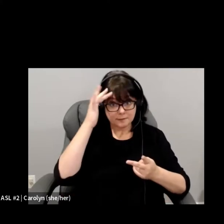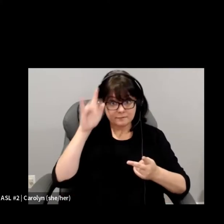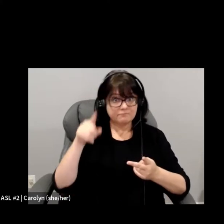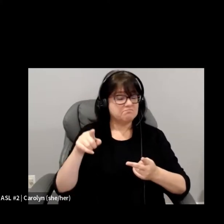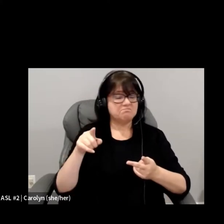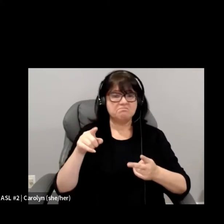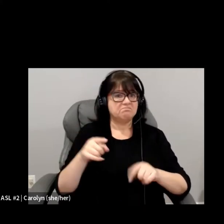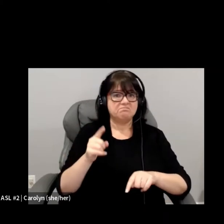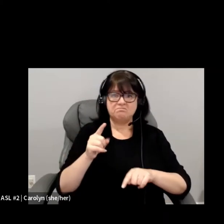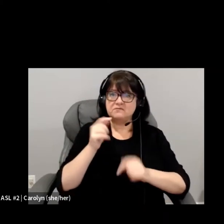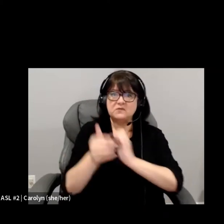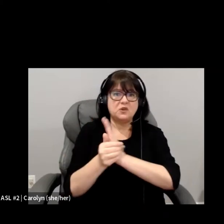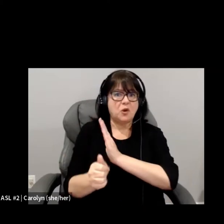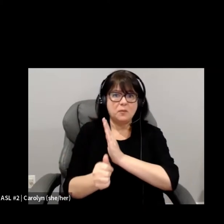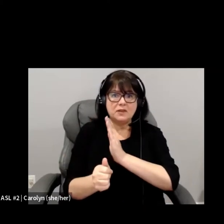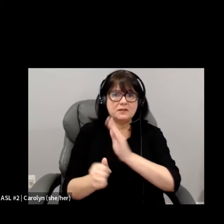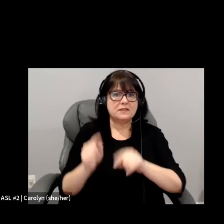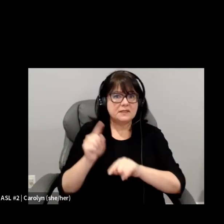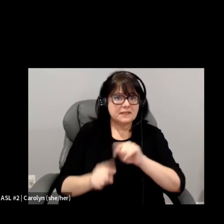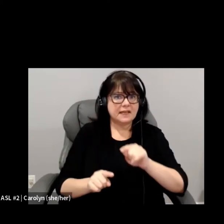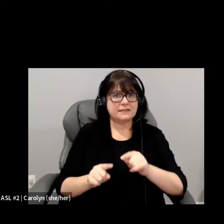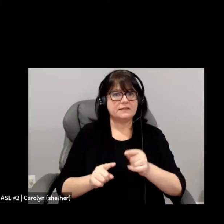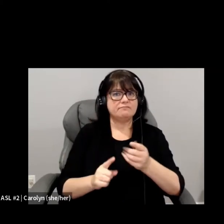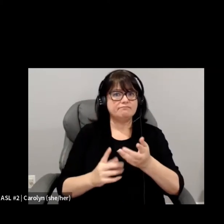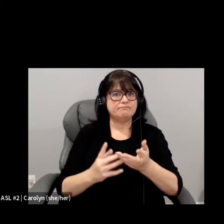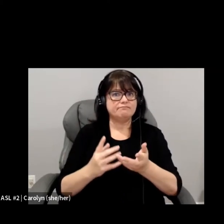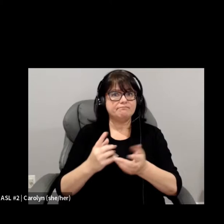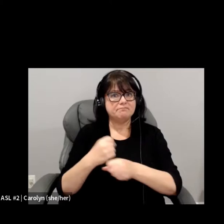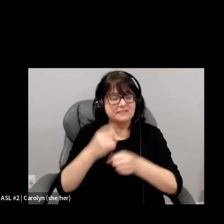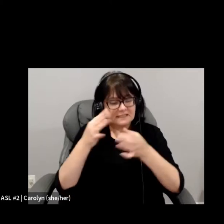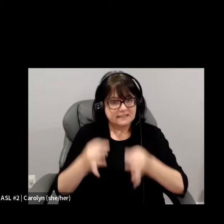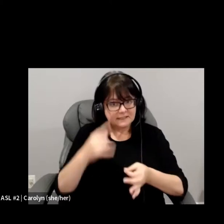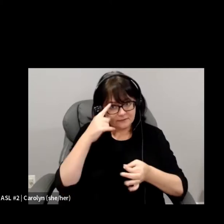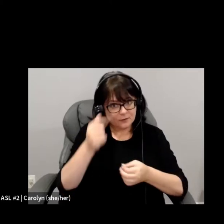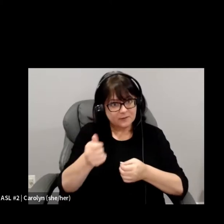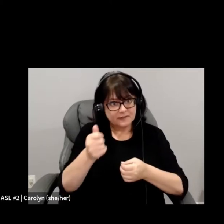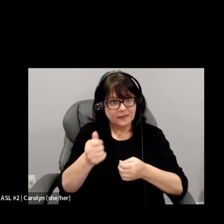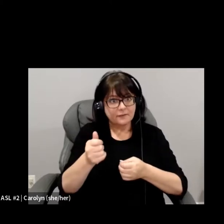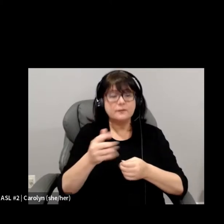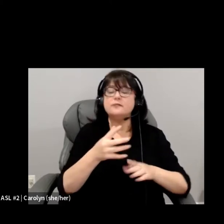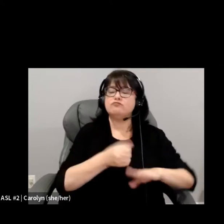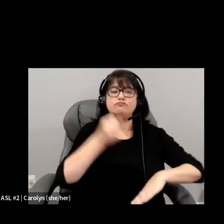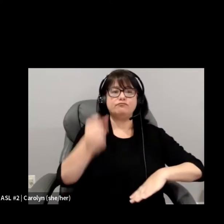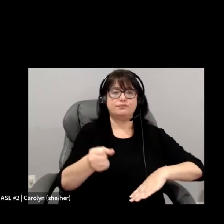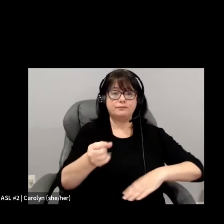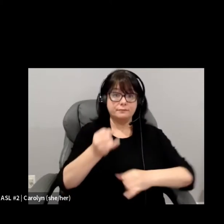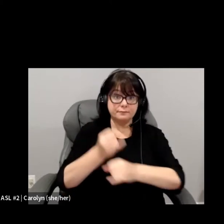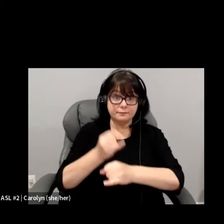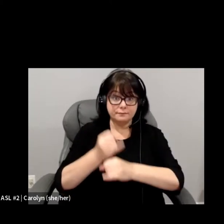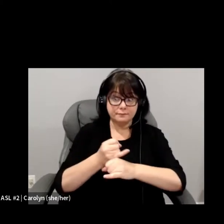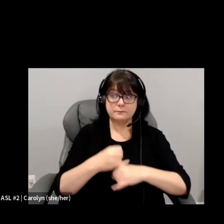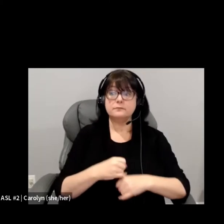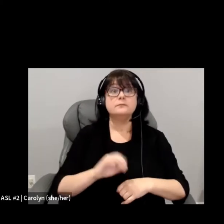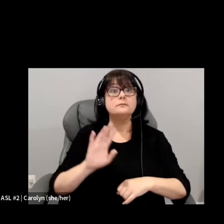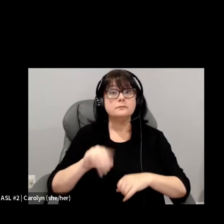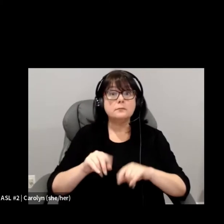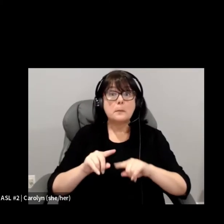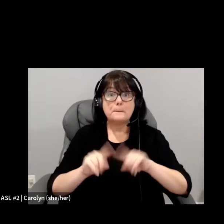ON THE BASIS BELIEVED HE COULDN'T MAKE HIS OWN DECISIONS, JUSTIN'S PSYCHIATRIST THOUGHT